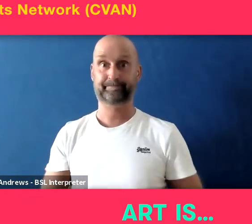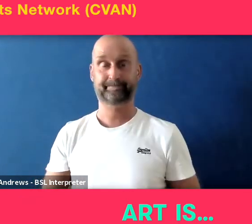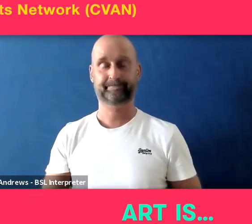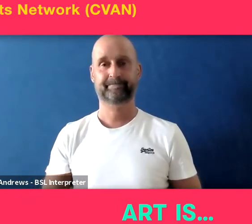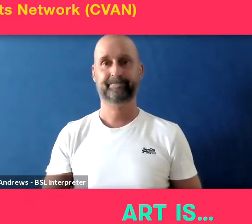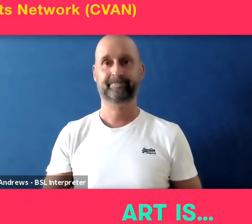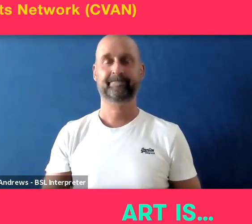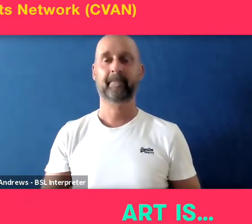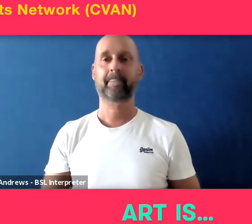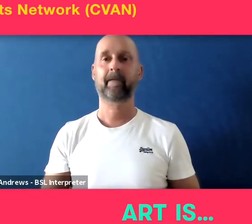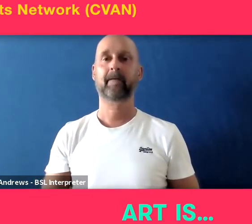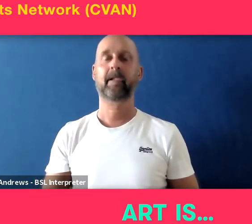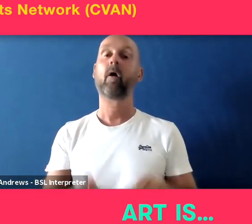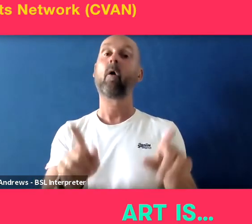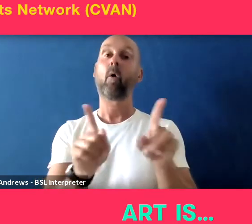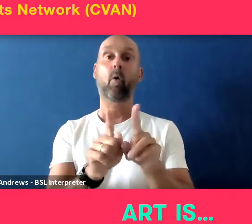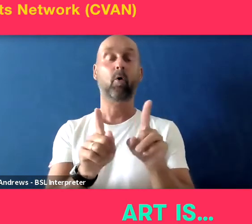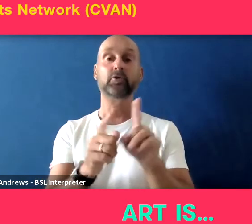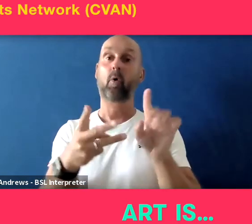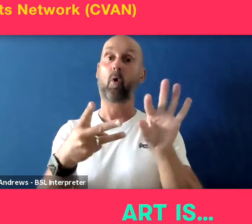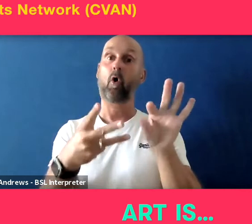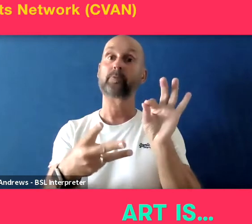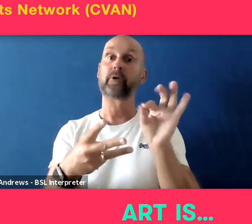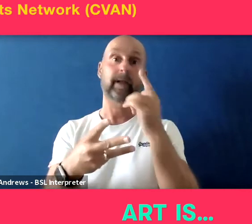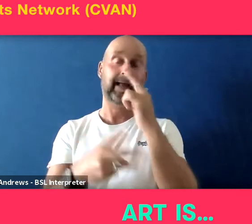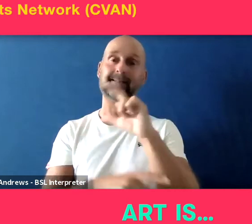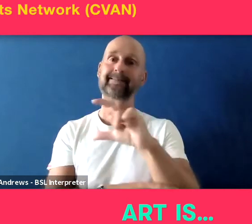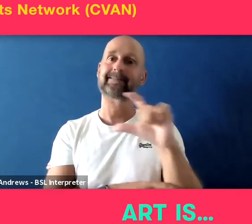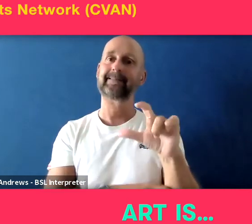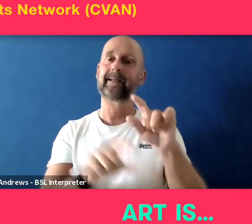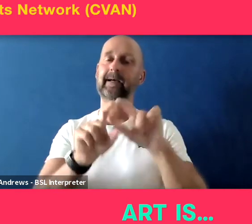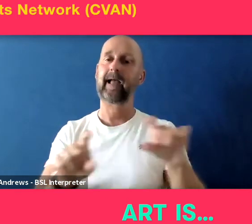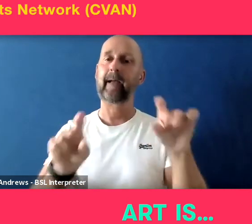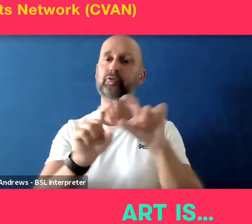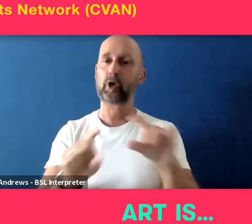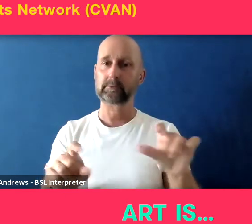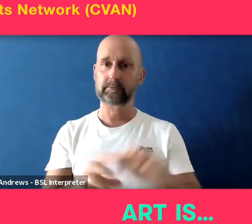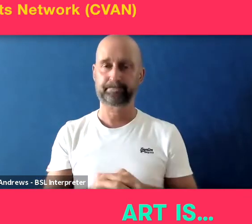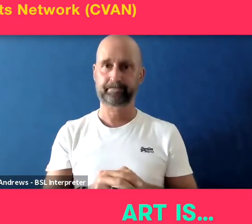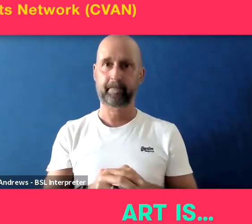There is also an option to access closed captions for this session. You can access this by clicking